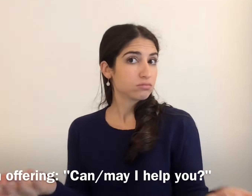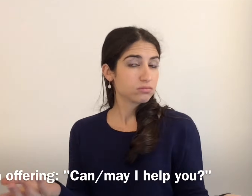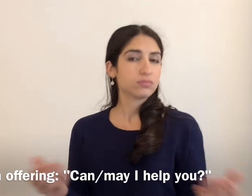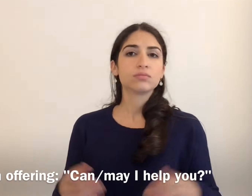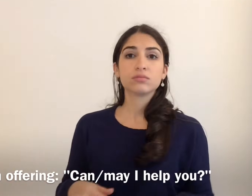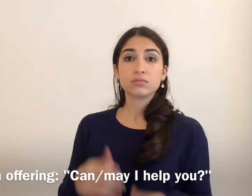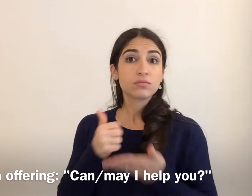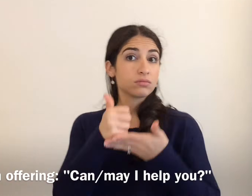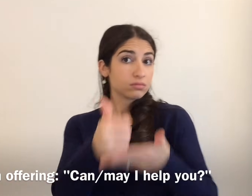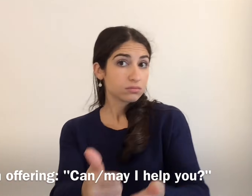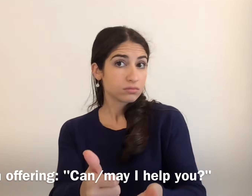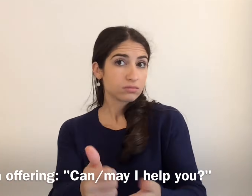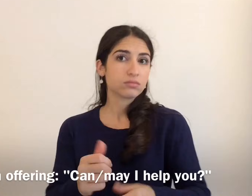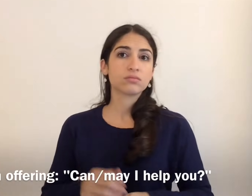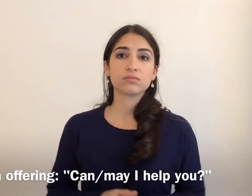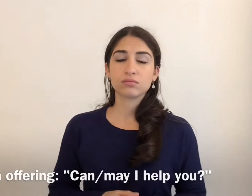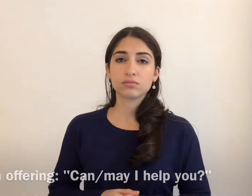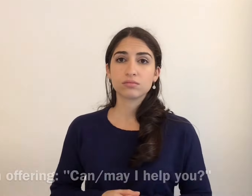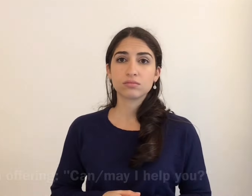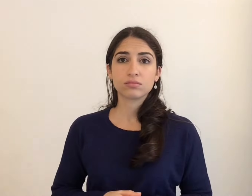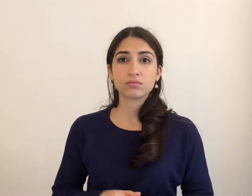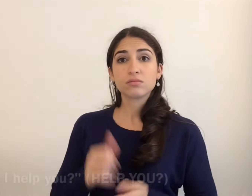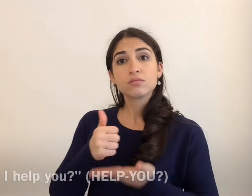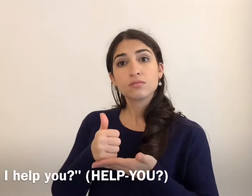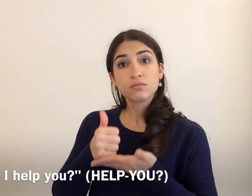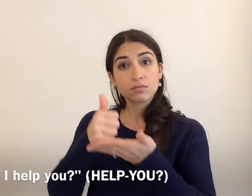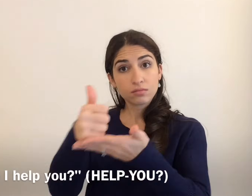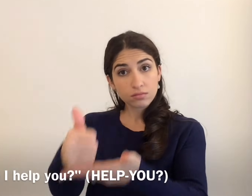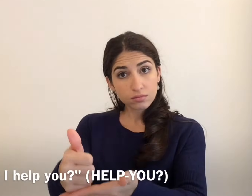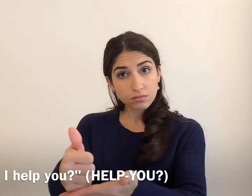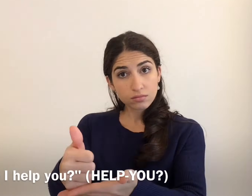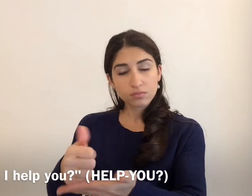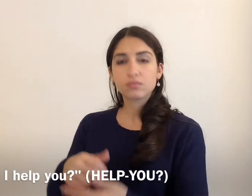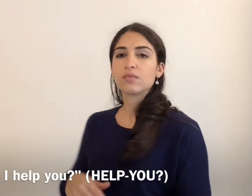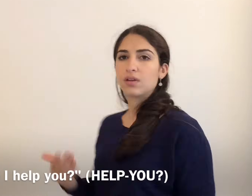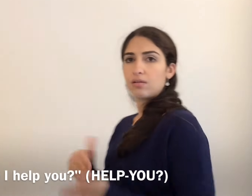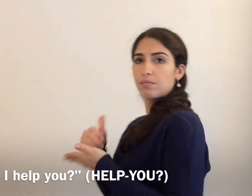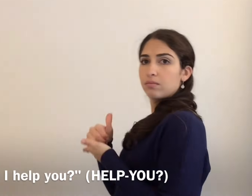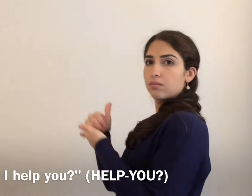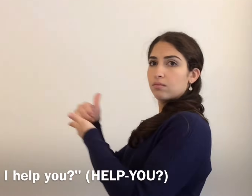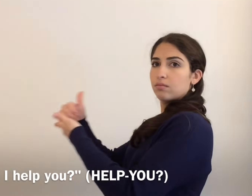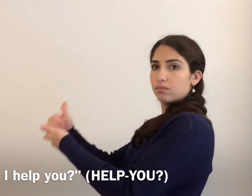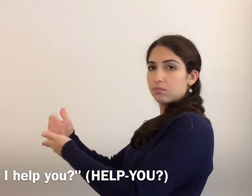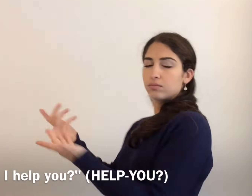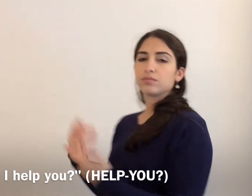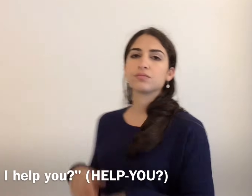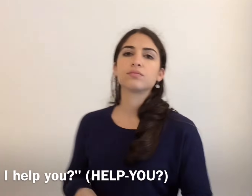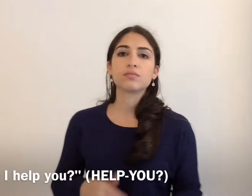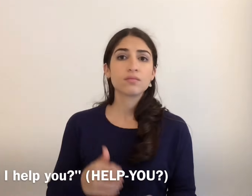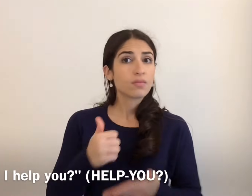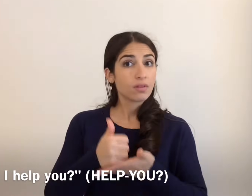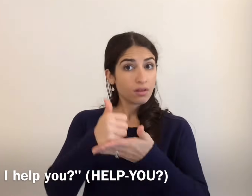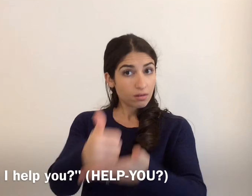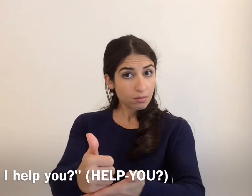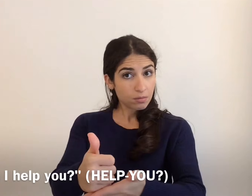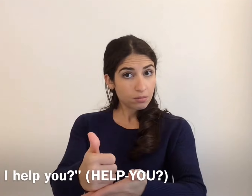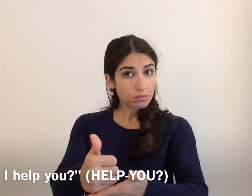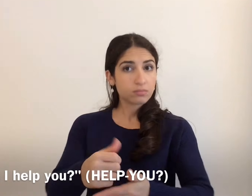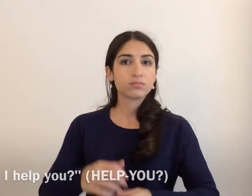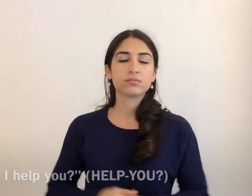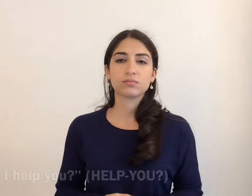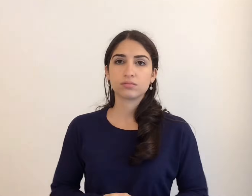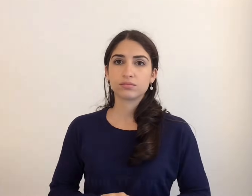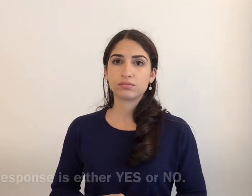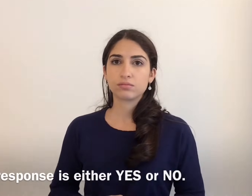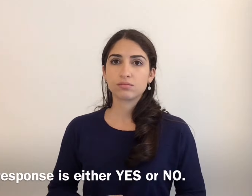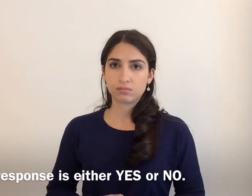"May I help you?" So it's to HELP-you. "Can I help you?"